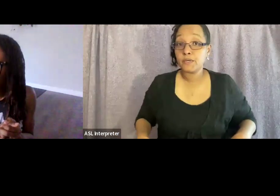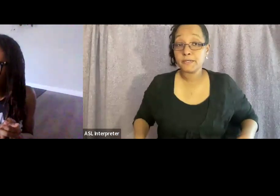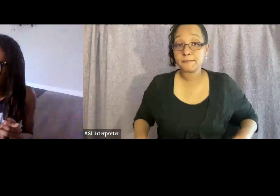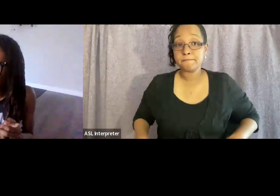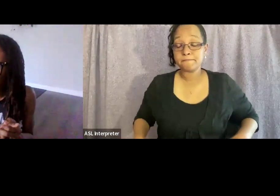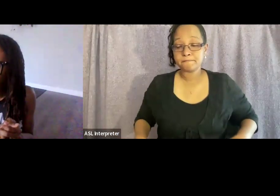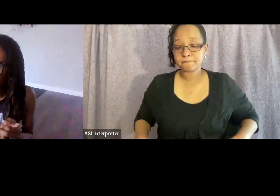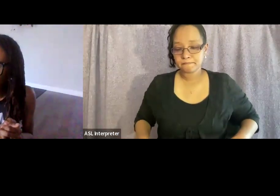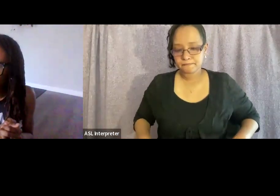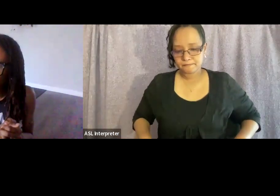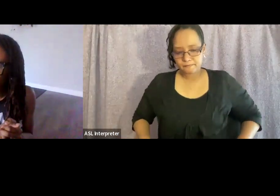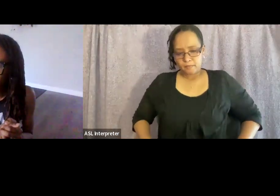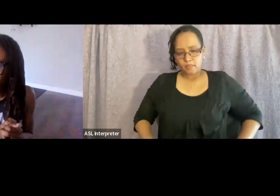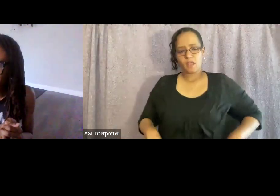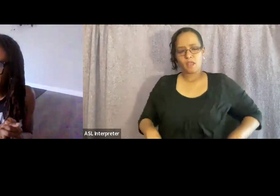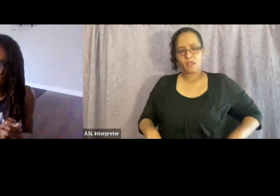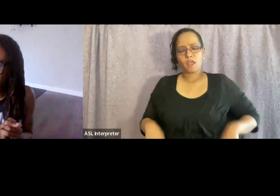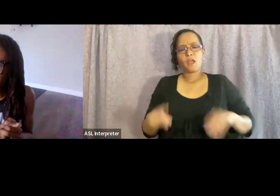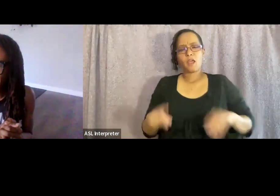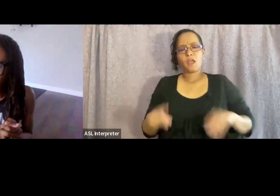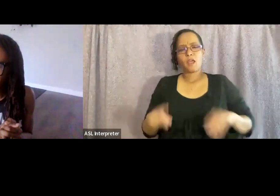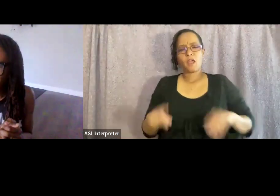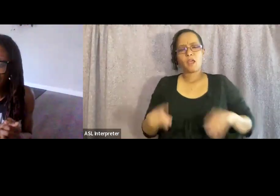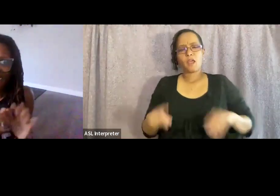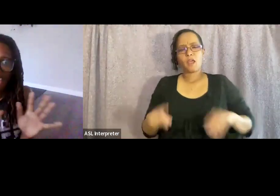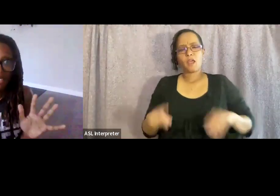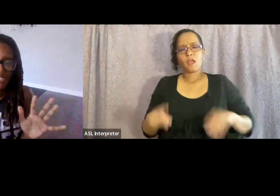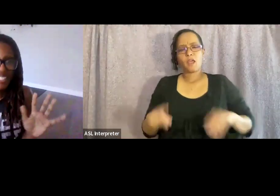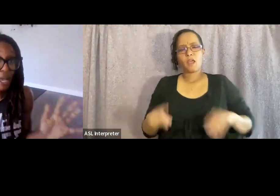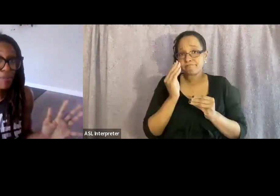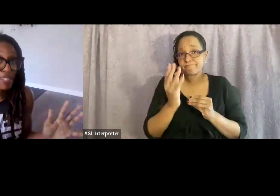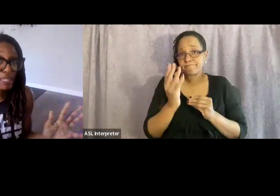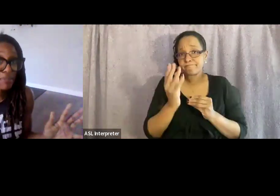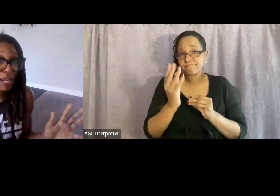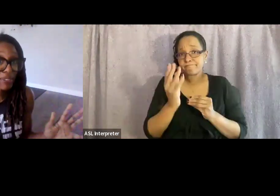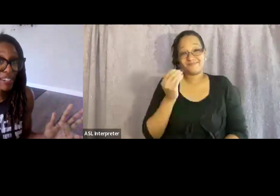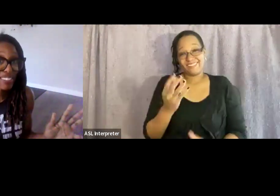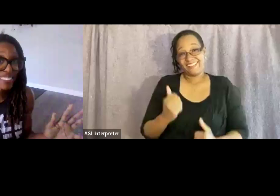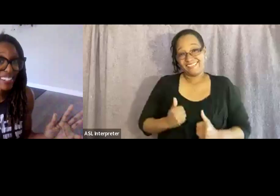One more thing I would like to mention is that life is happening in the background.